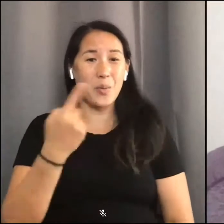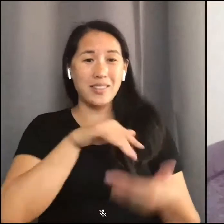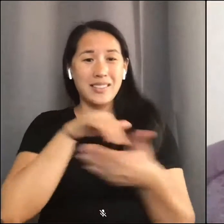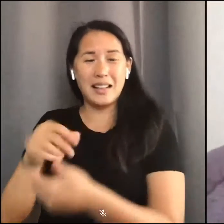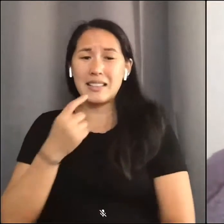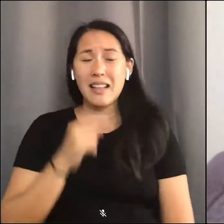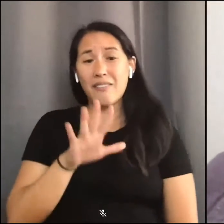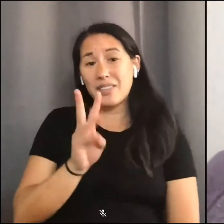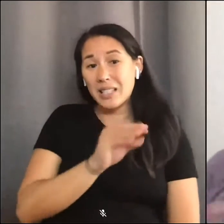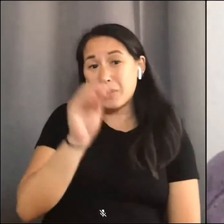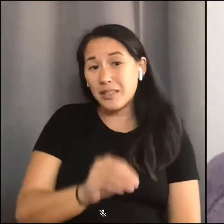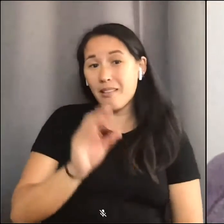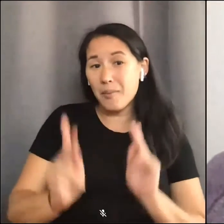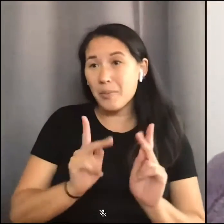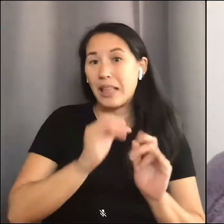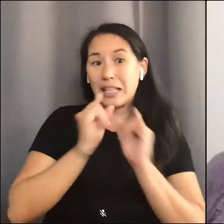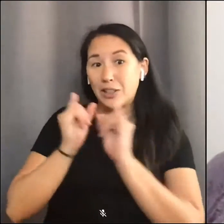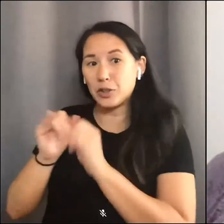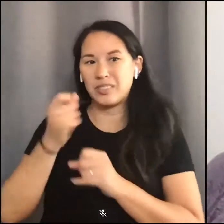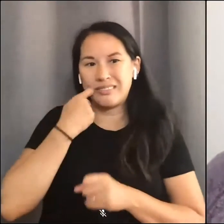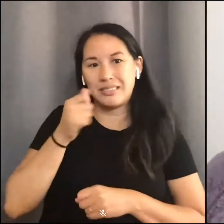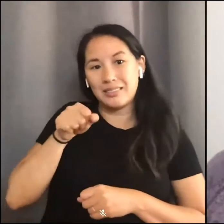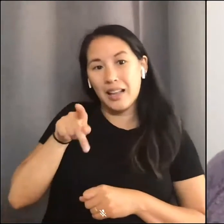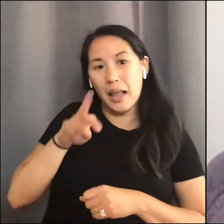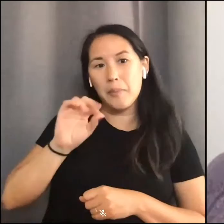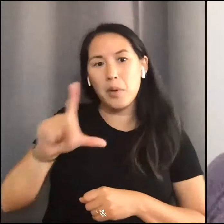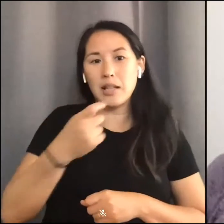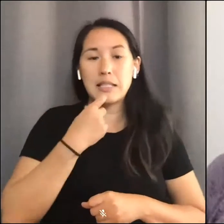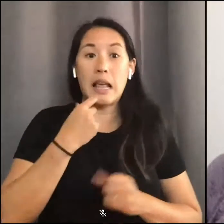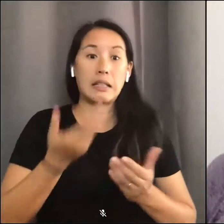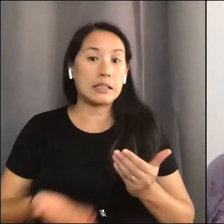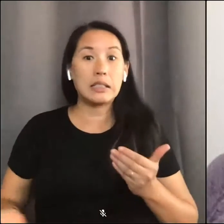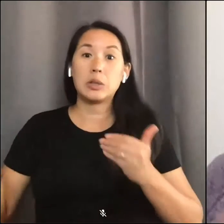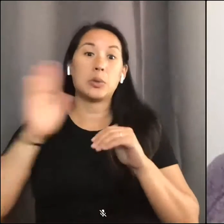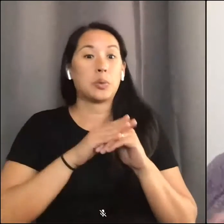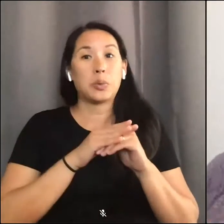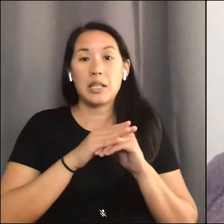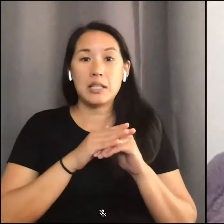of the people that they interviewed in april um said they had an increase in negative impact on